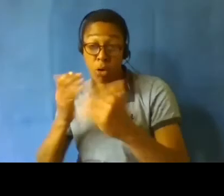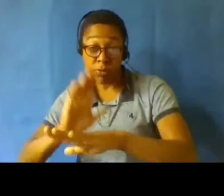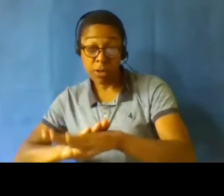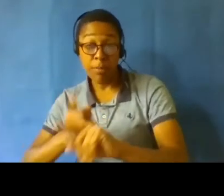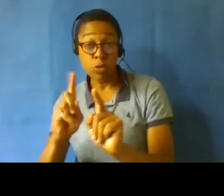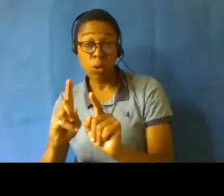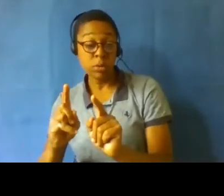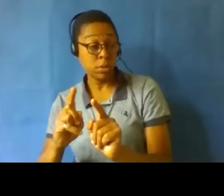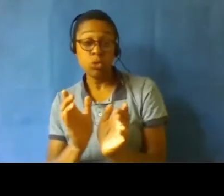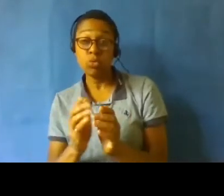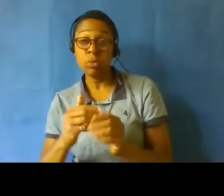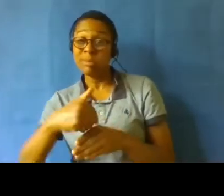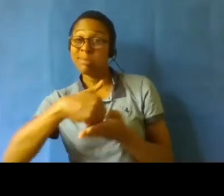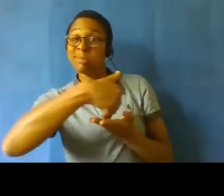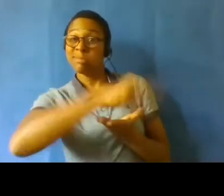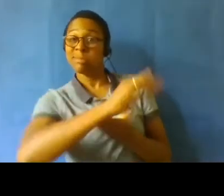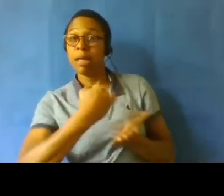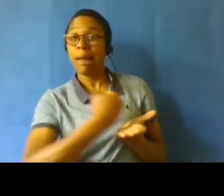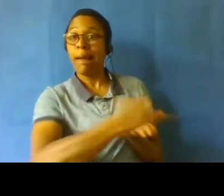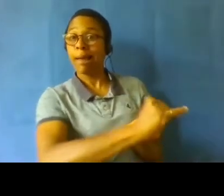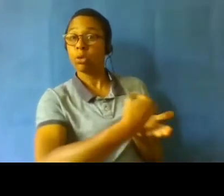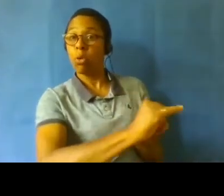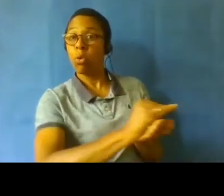that Baggs associates our stimming invites disability discourse into